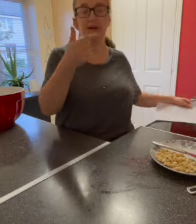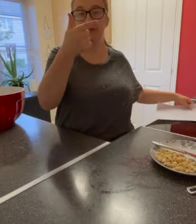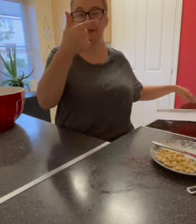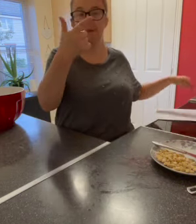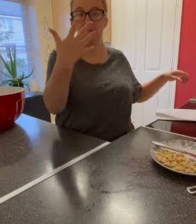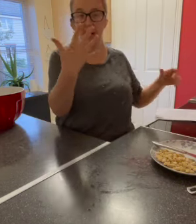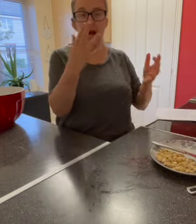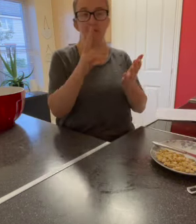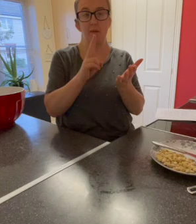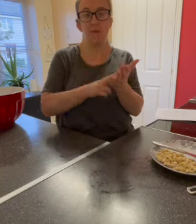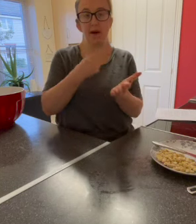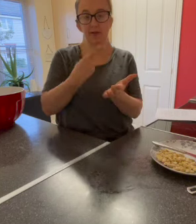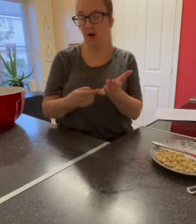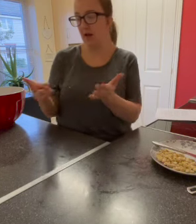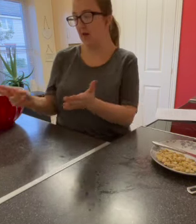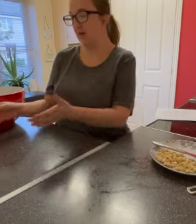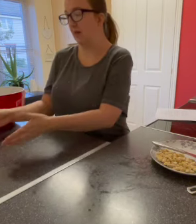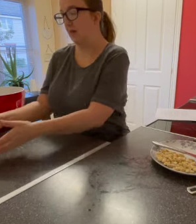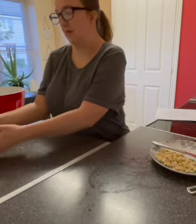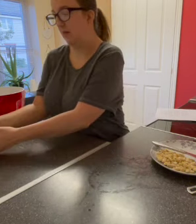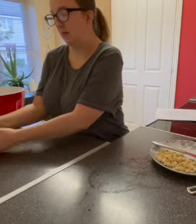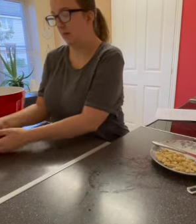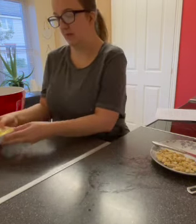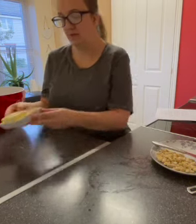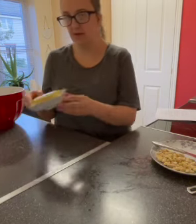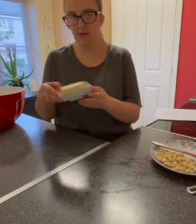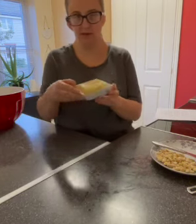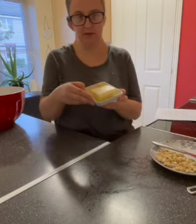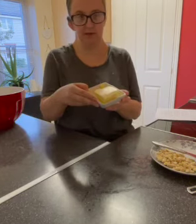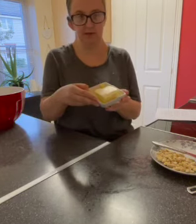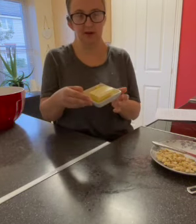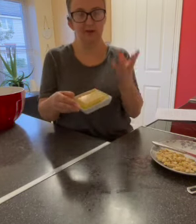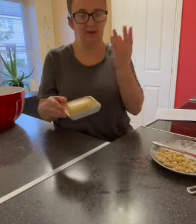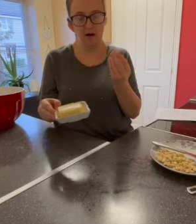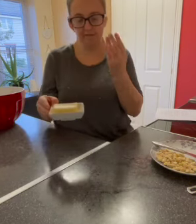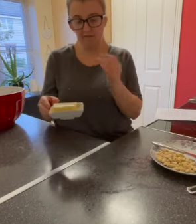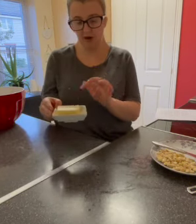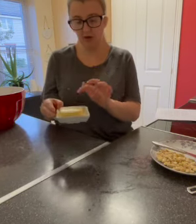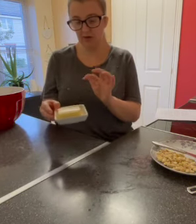75g of Butter, Softer.